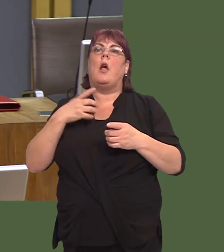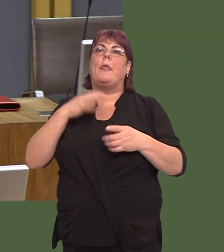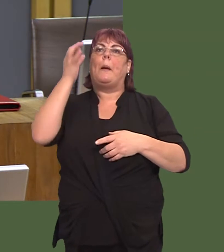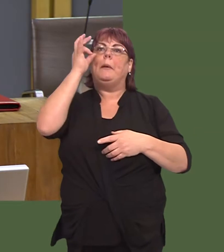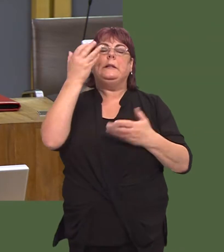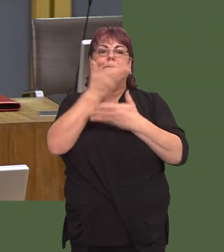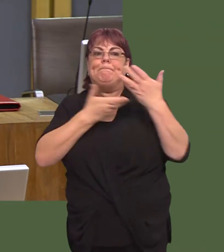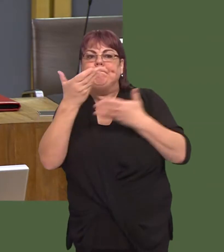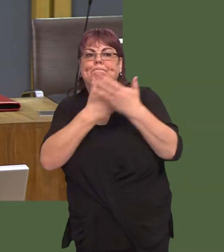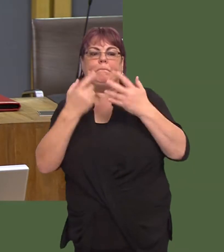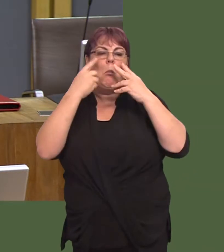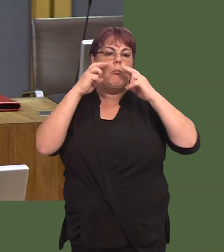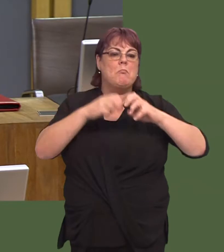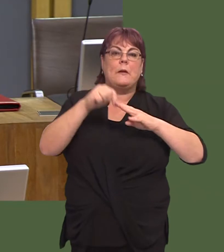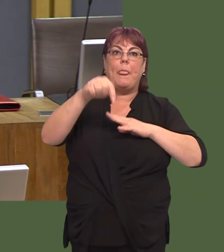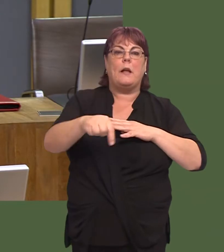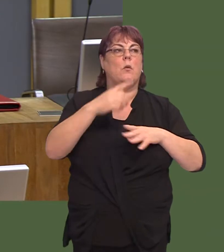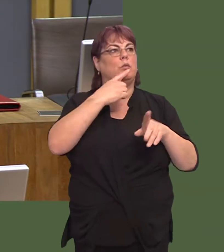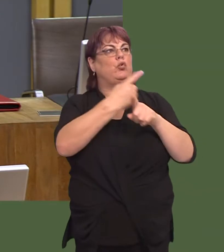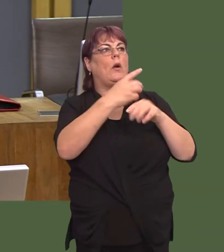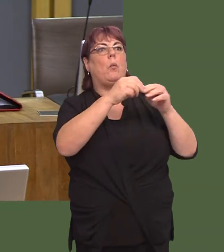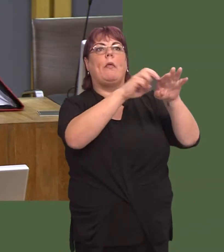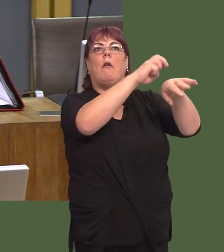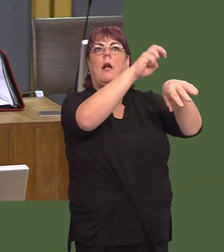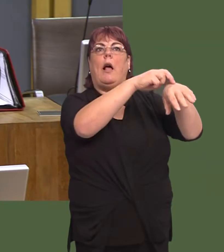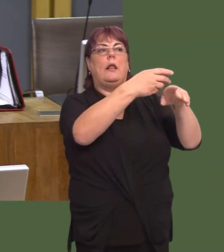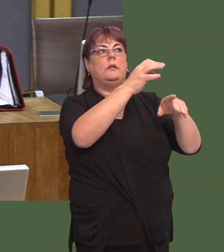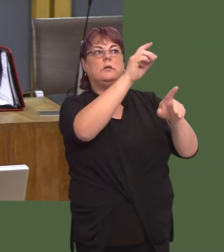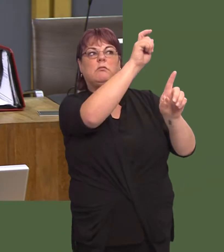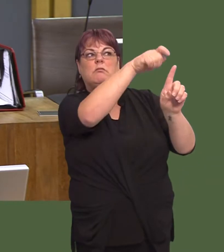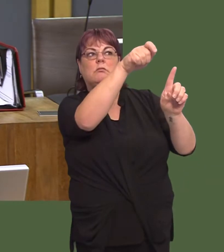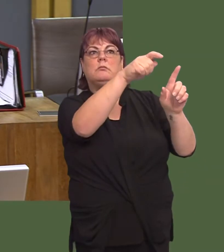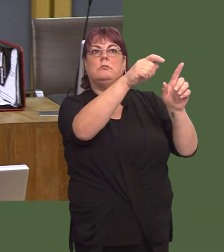Do you know whether there were any discussions about whether existing technology could be